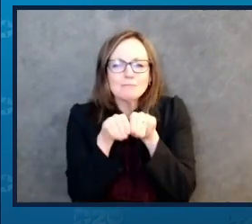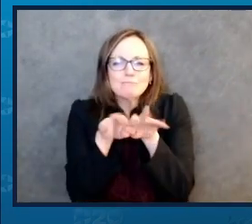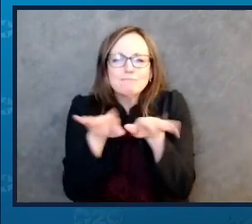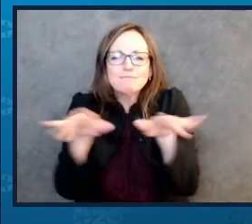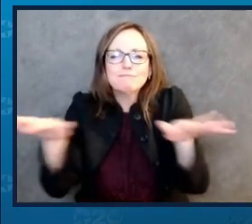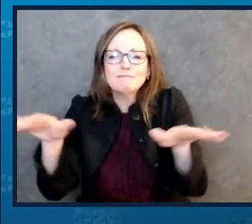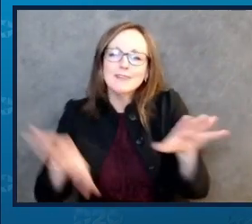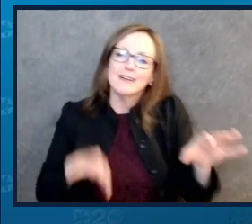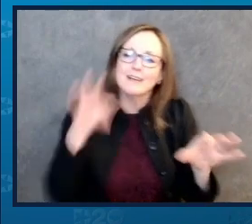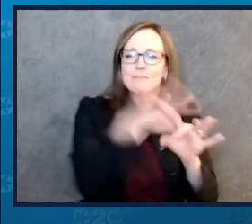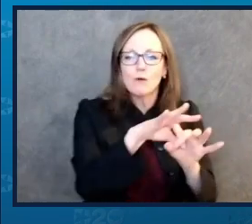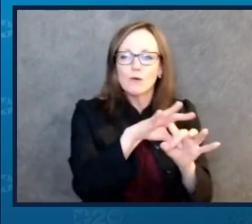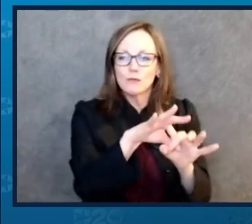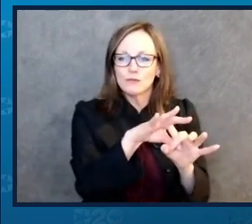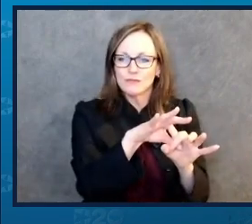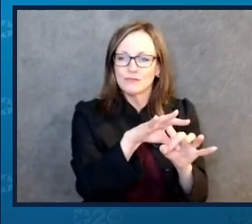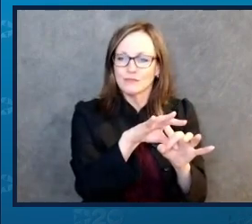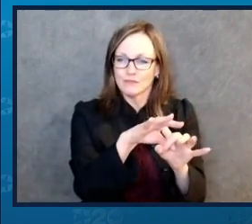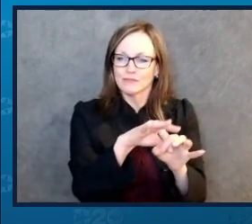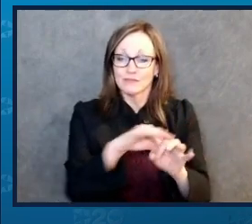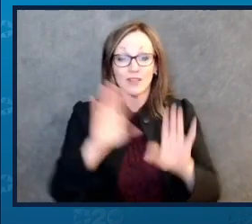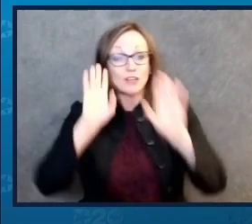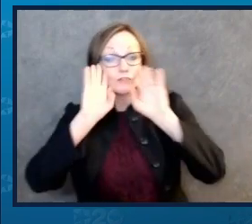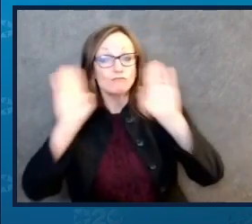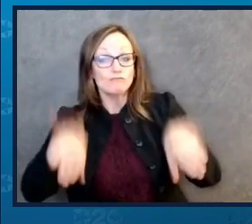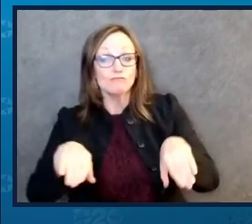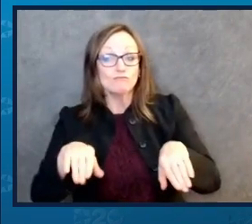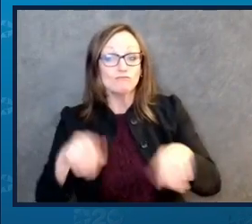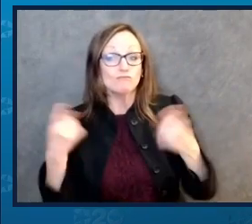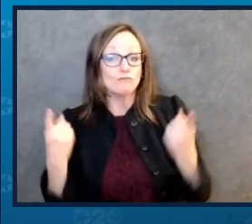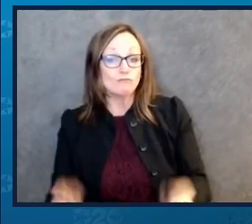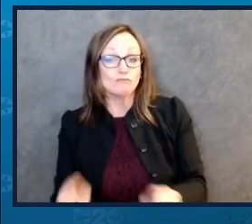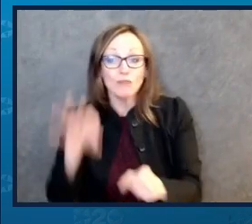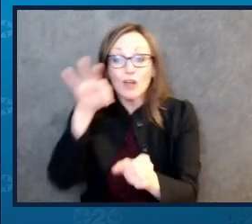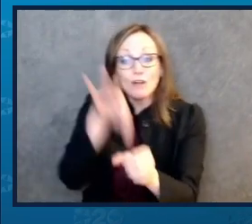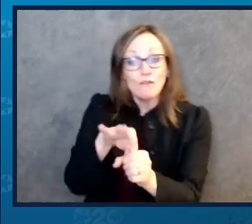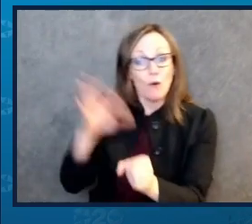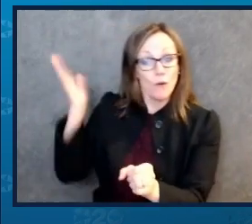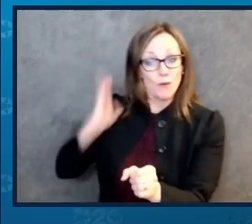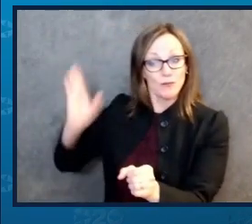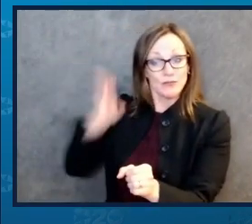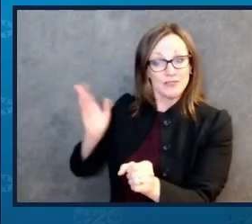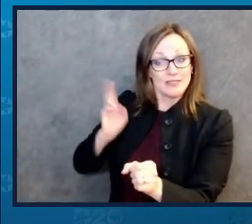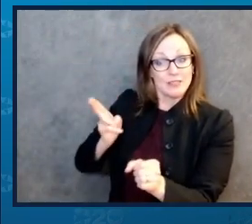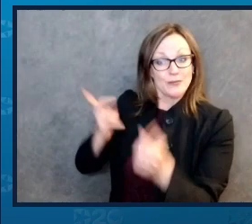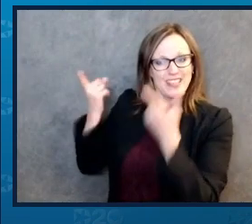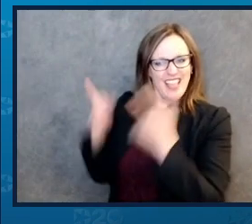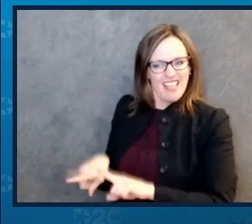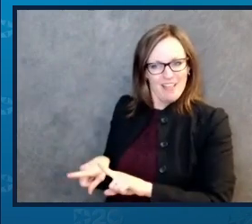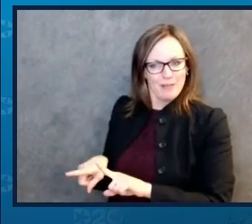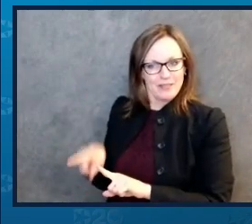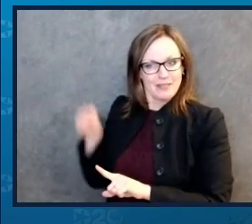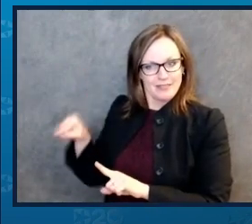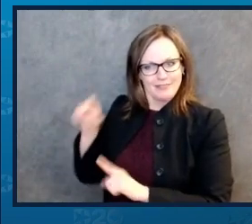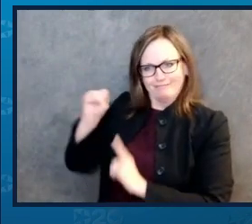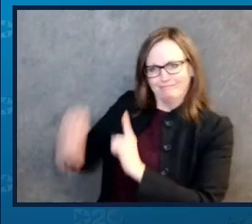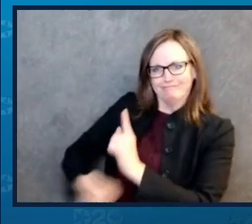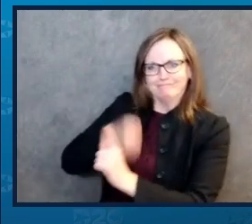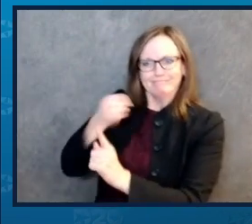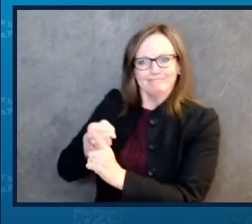AND WE HAVE SHOWN WHEN WE VOTE WE PENSION ACCESS TO HEALTH